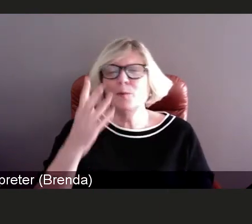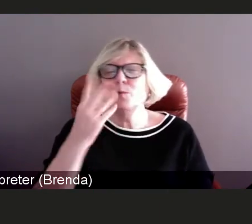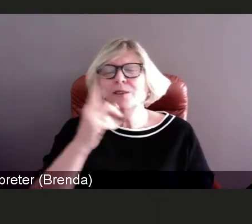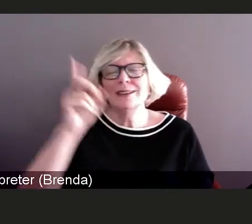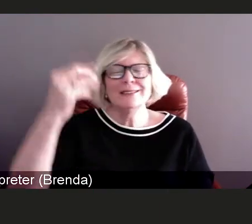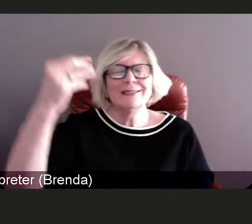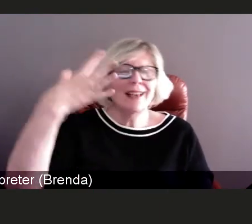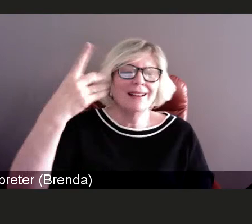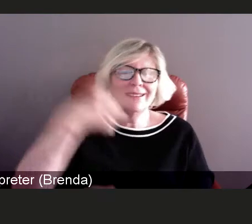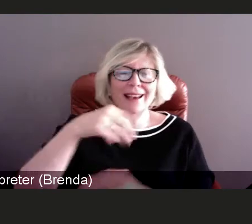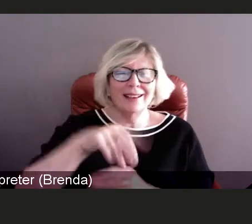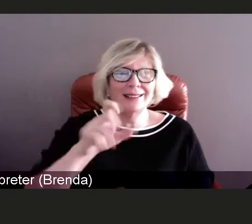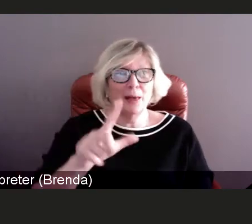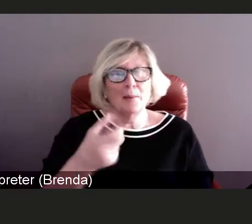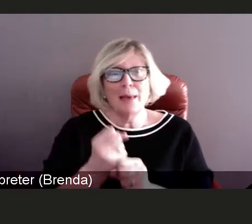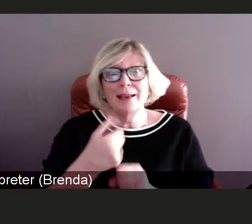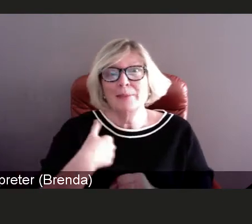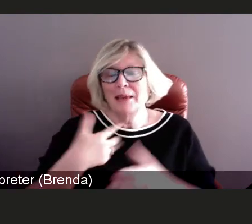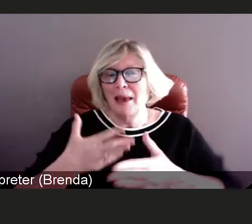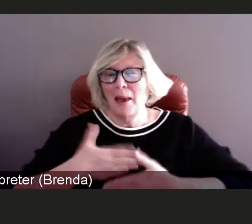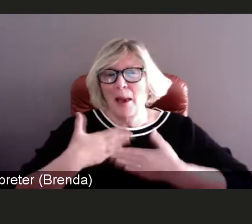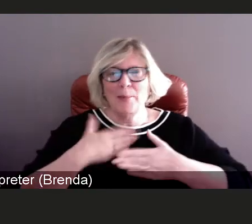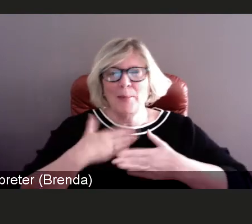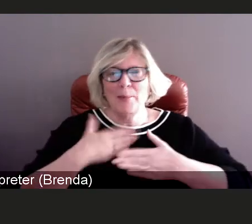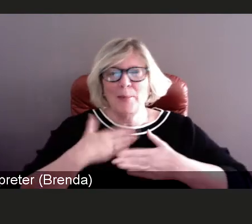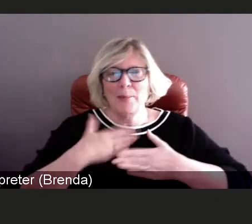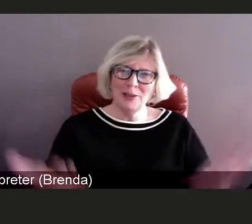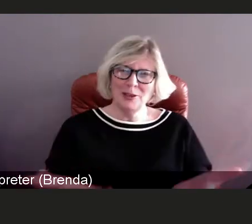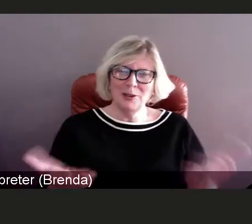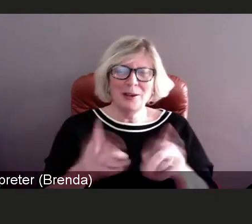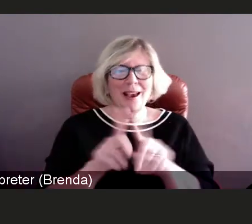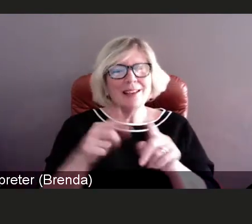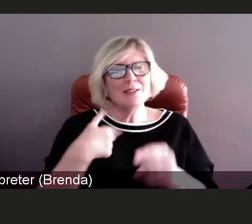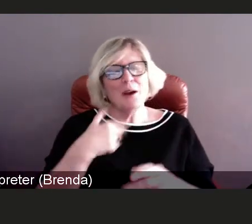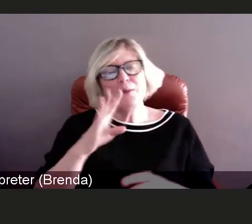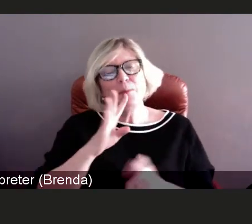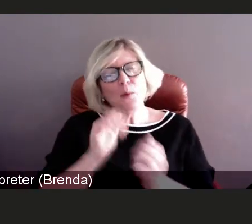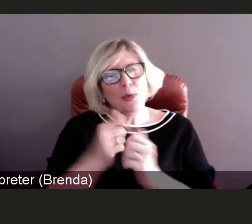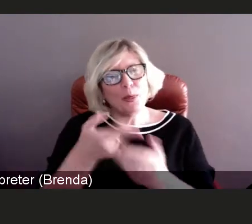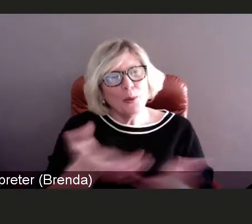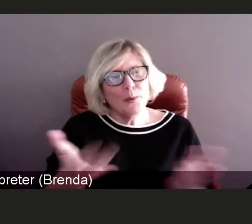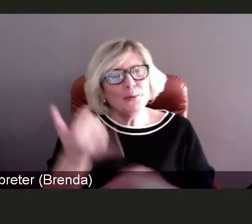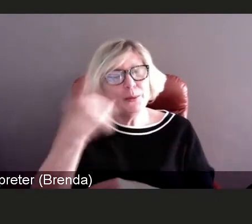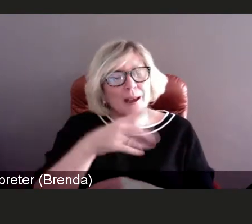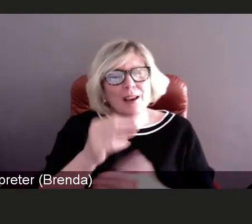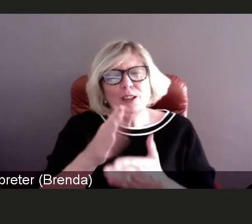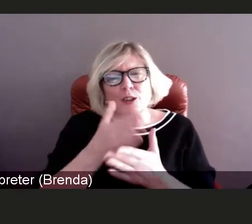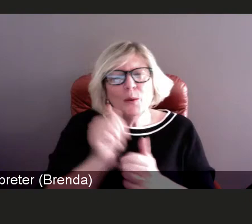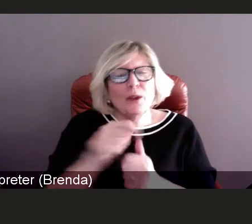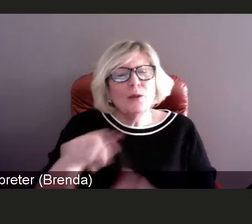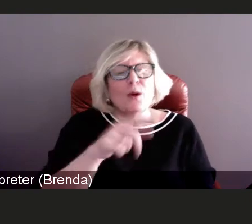It makes me glad to be here as we talk to you today and share with you the latest up to date information